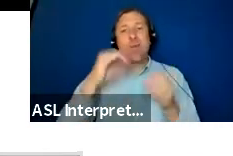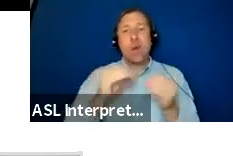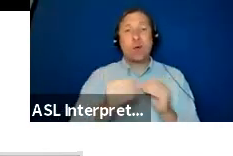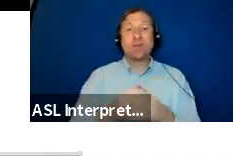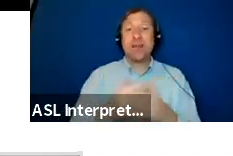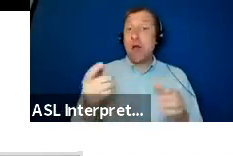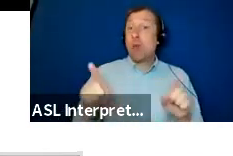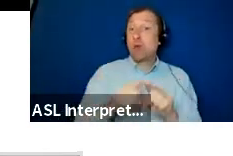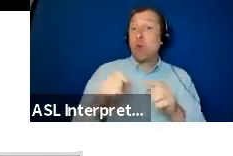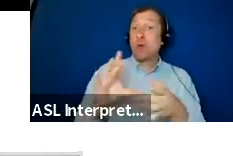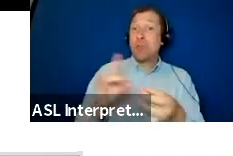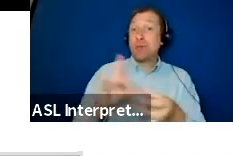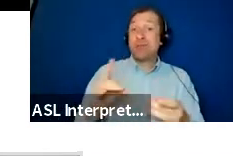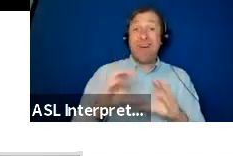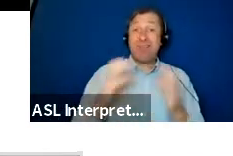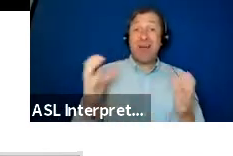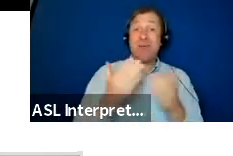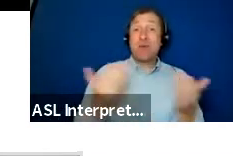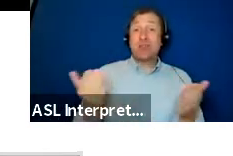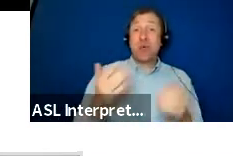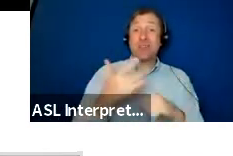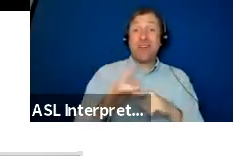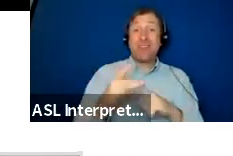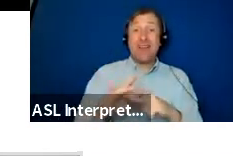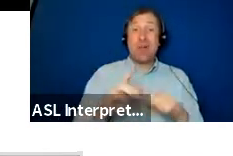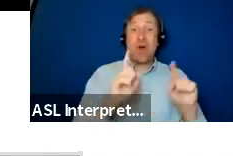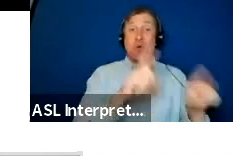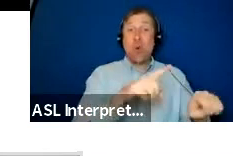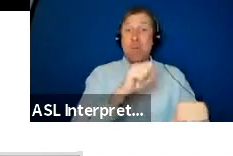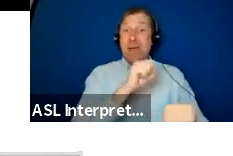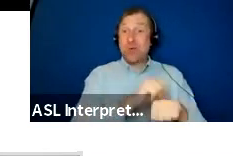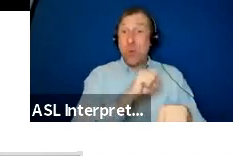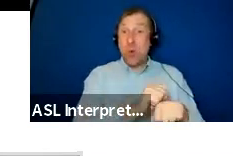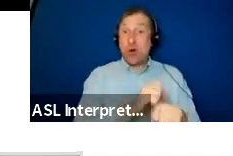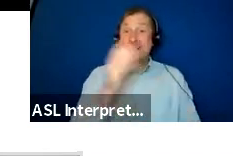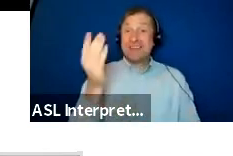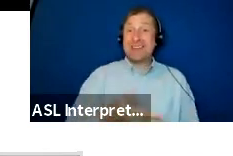that we have a lot of resources available on our back to work site at sagaftra.org/backtowork.